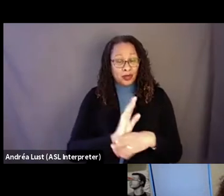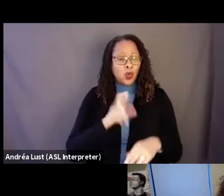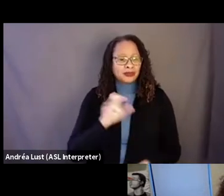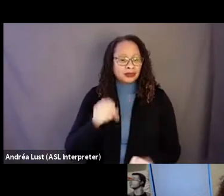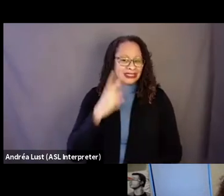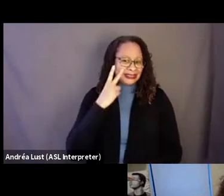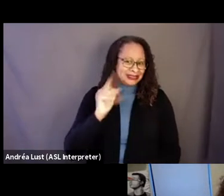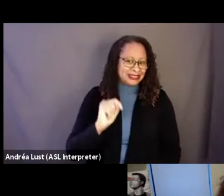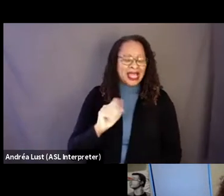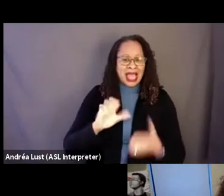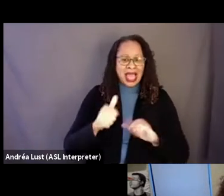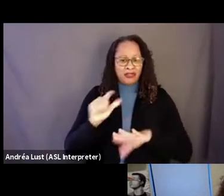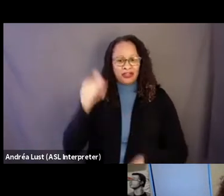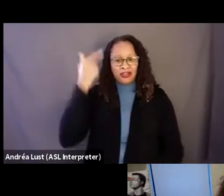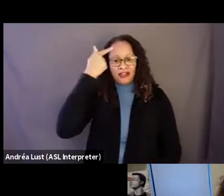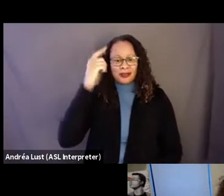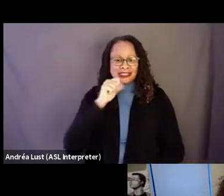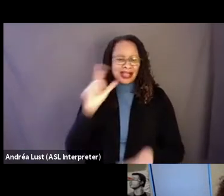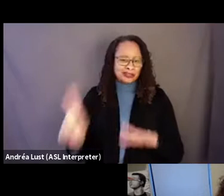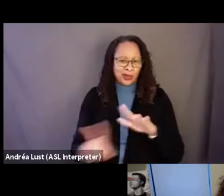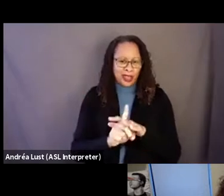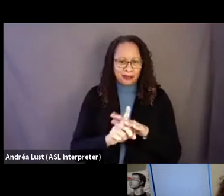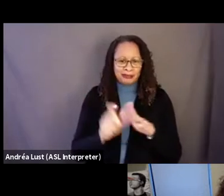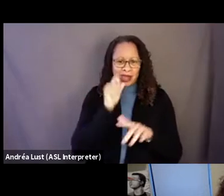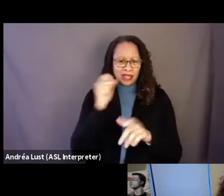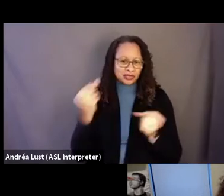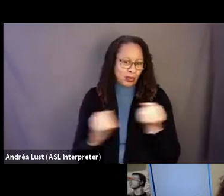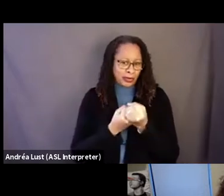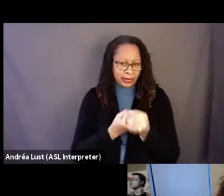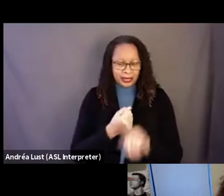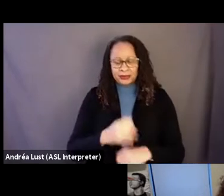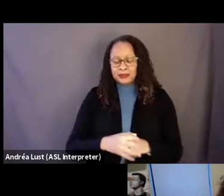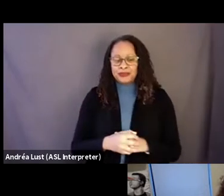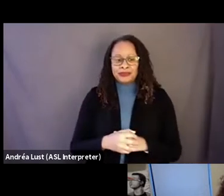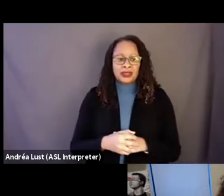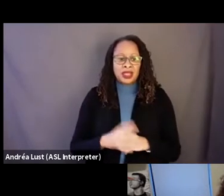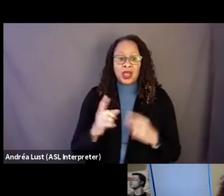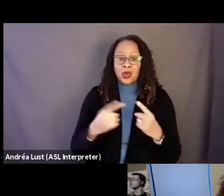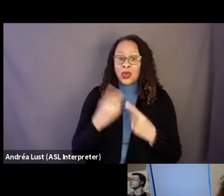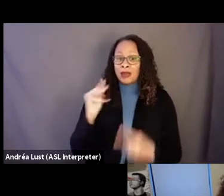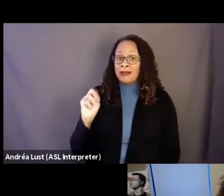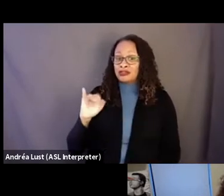that the government's not showing up. And so when Marisol's daughter is too old to receive...